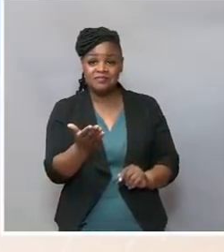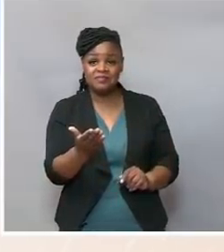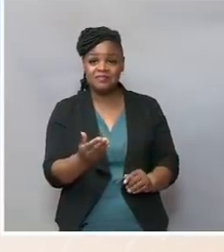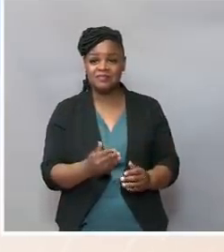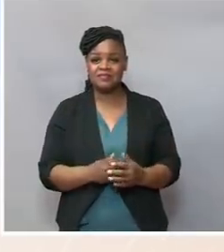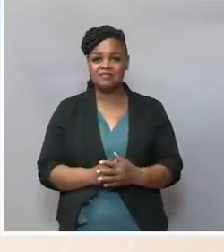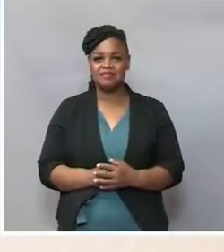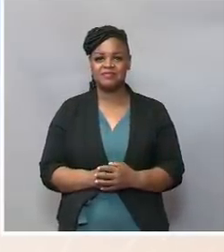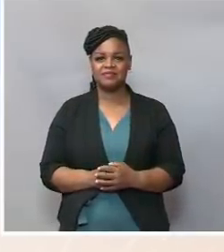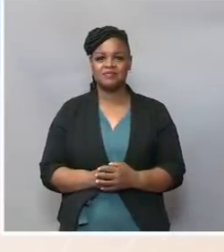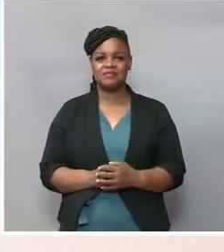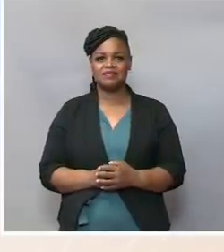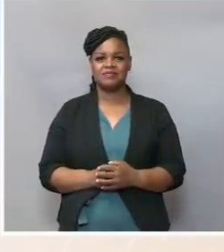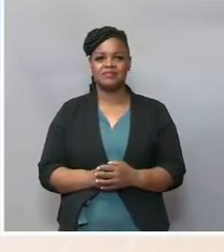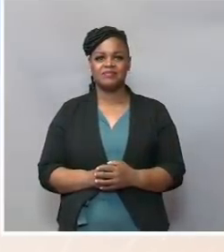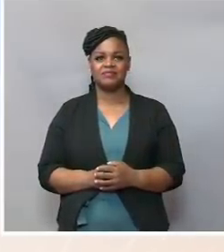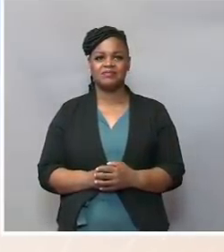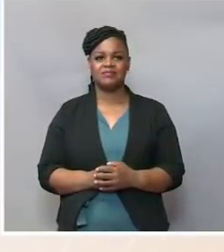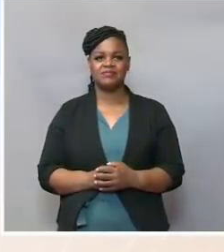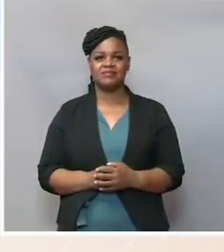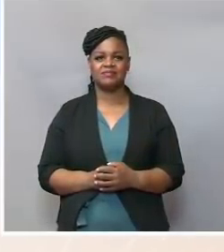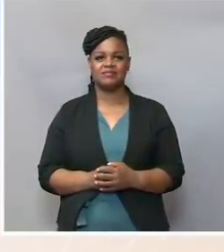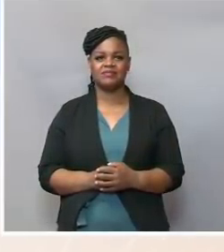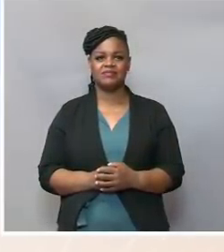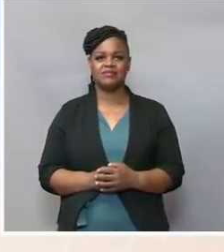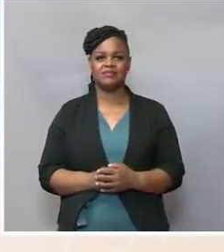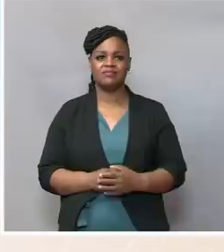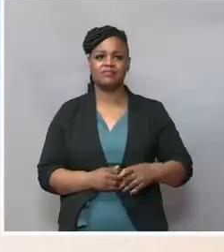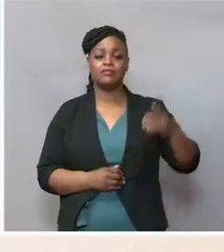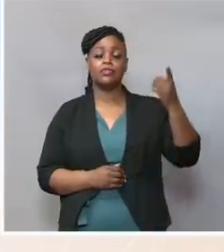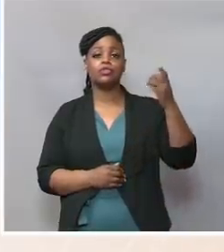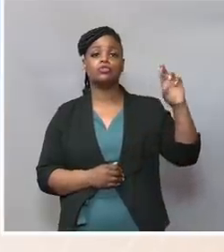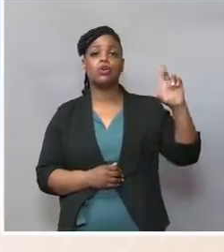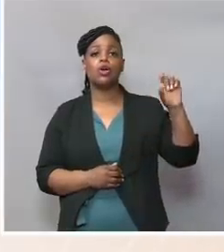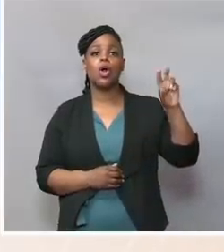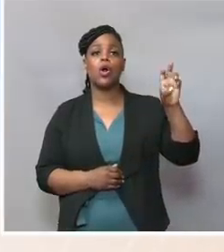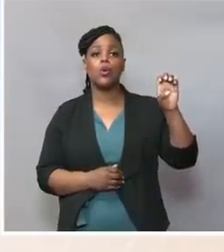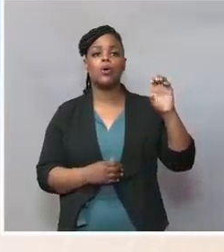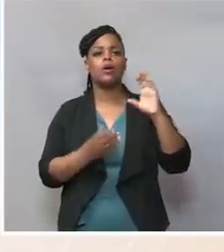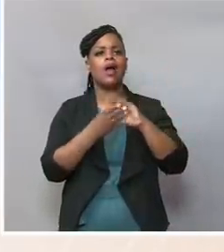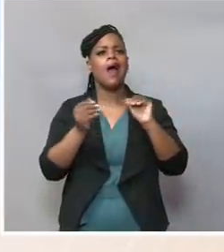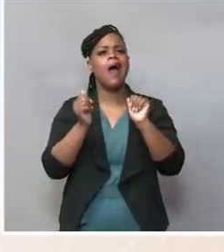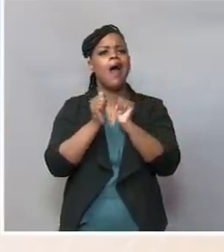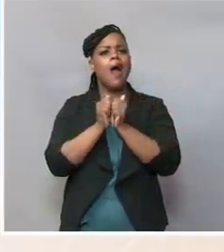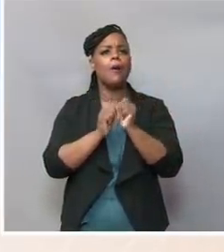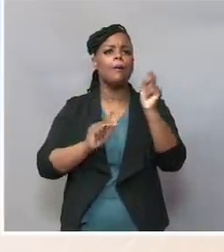Mr. Emhoff: Dr. Lowe, how could people learn more watching at home, it's so fascinating all these stories